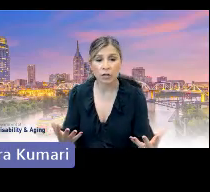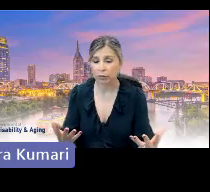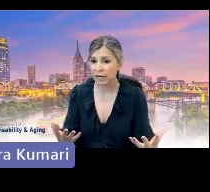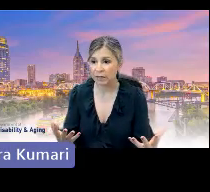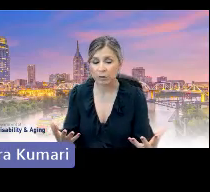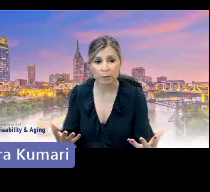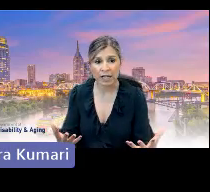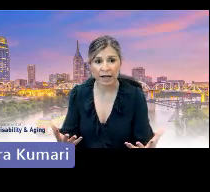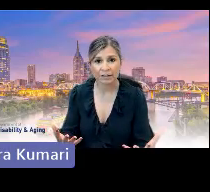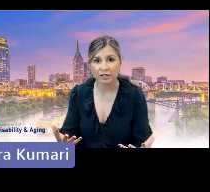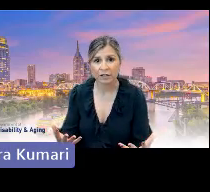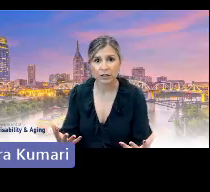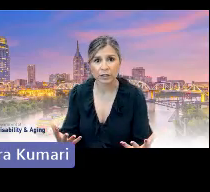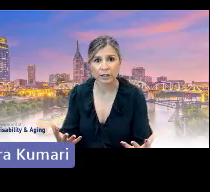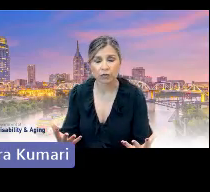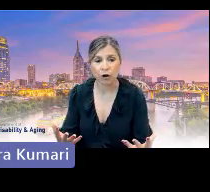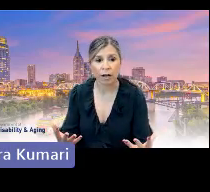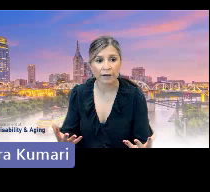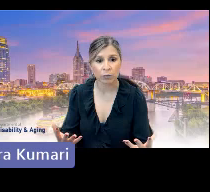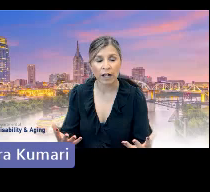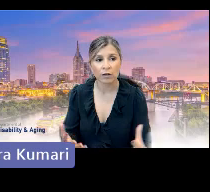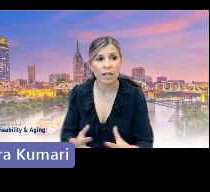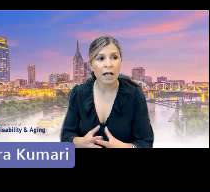No state income taxes clearly a draw as well.